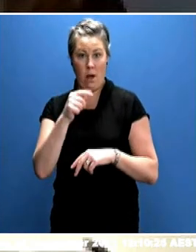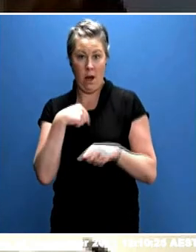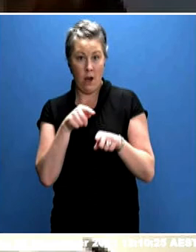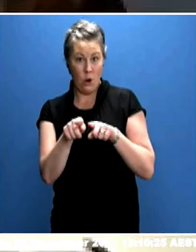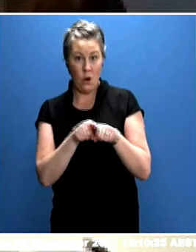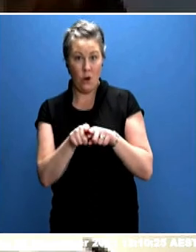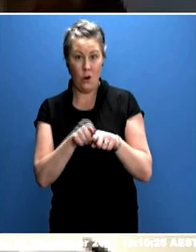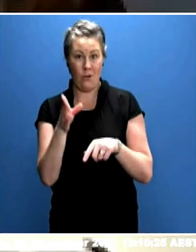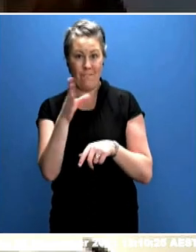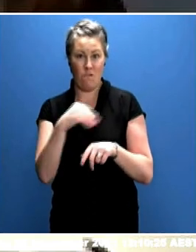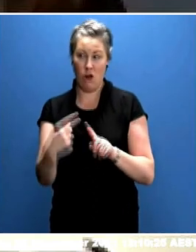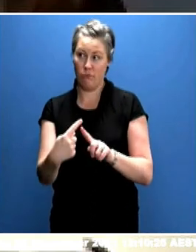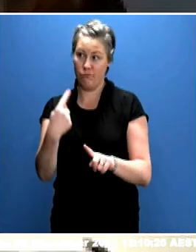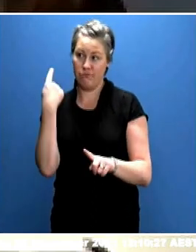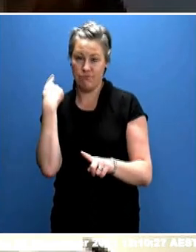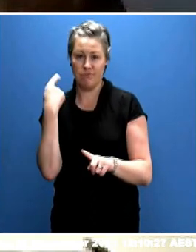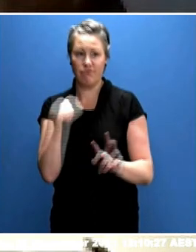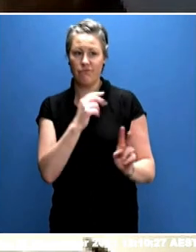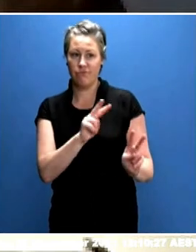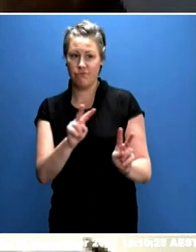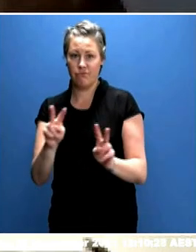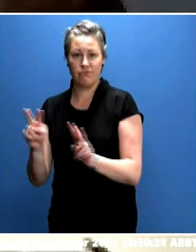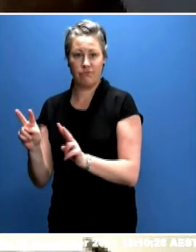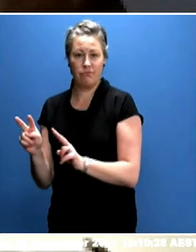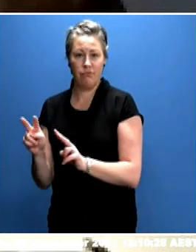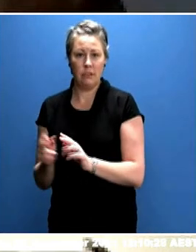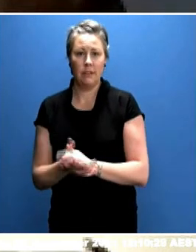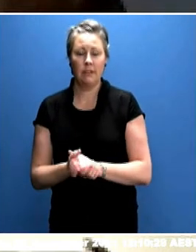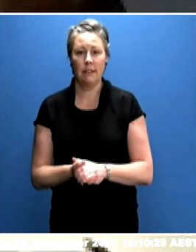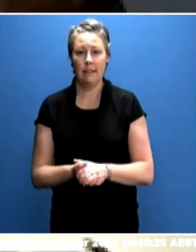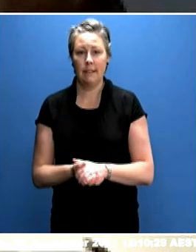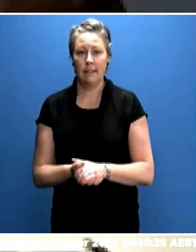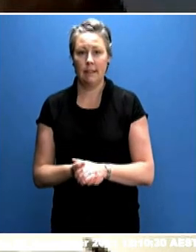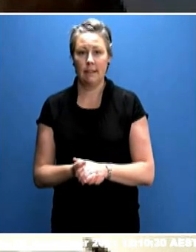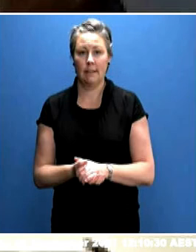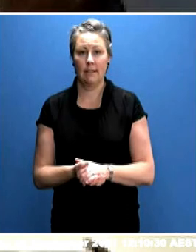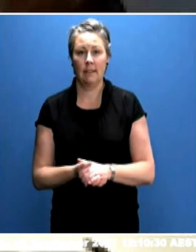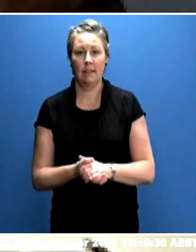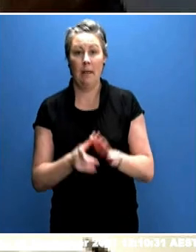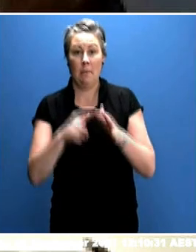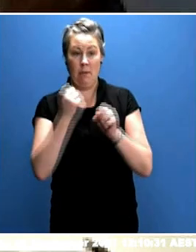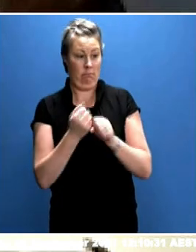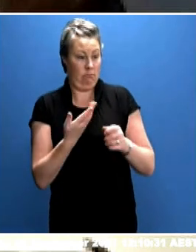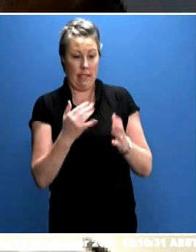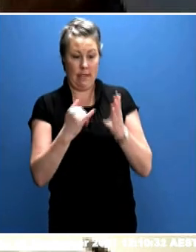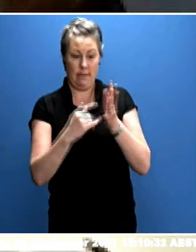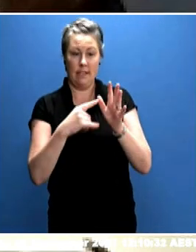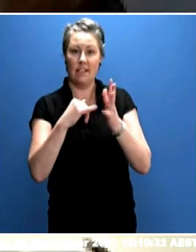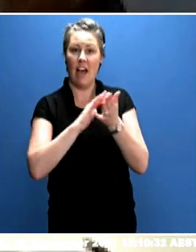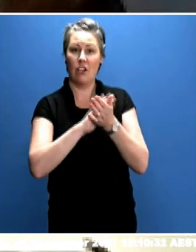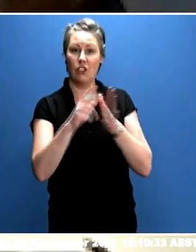through the work that Sasha has done with the Youth Engagement Program,